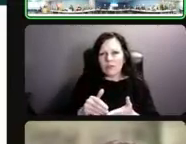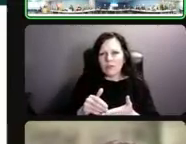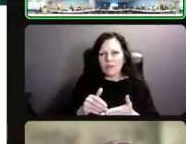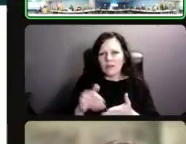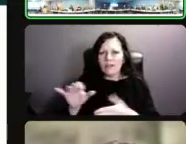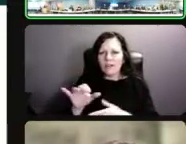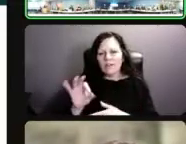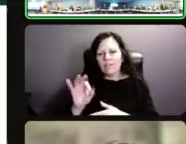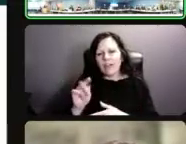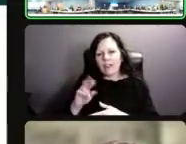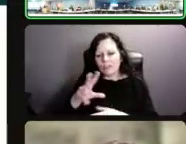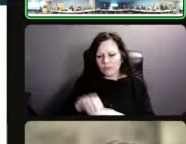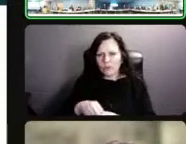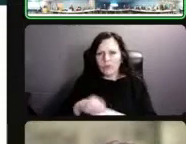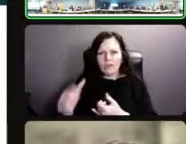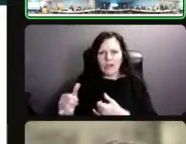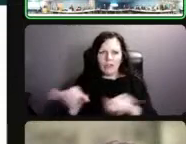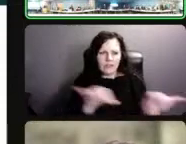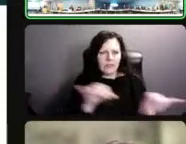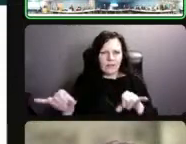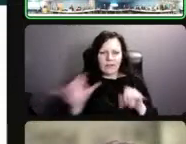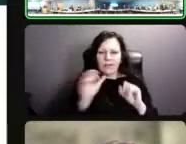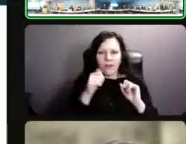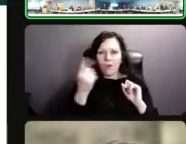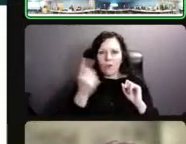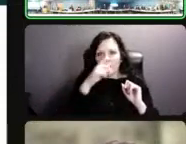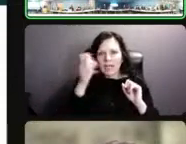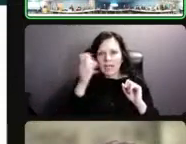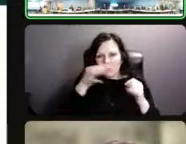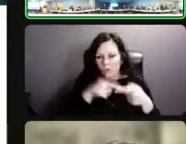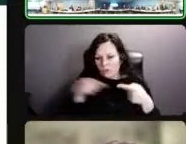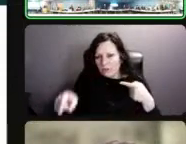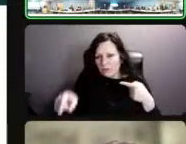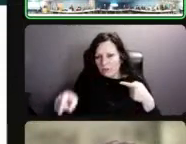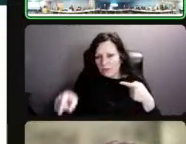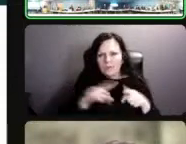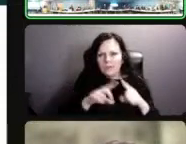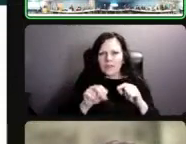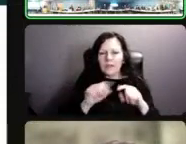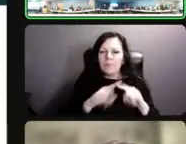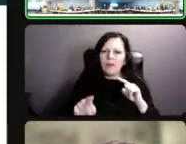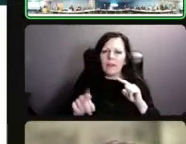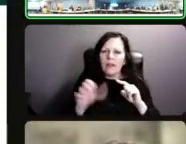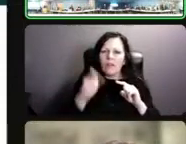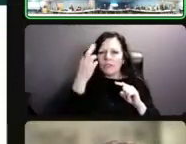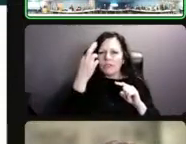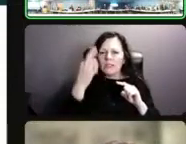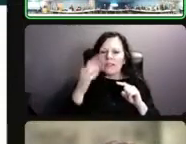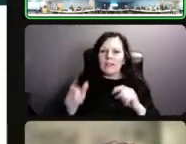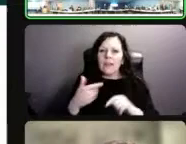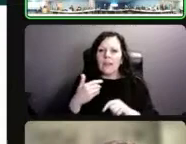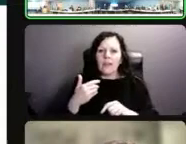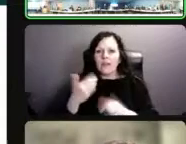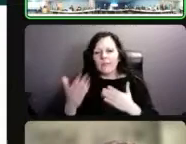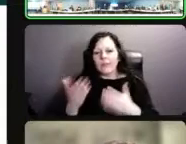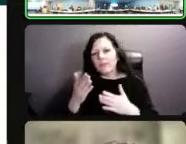EUGENE IS AMONG THE LIKE THREE OR FIVE MOST COMMON AMONG MANY